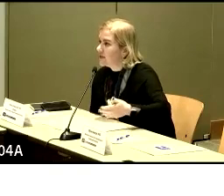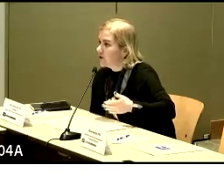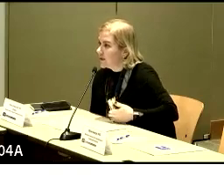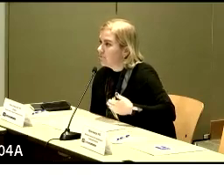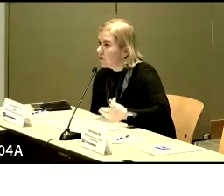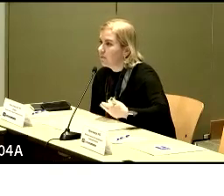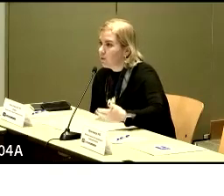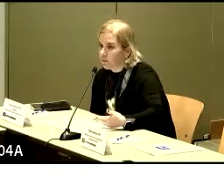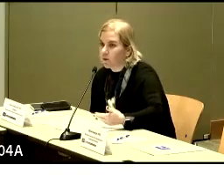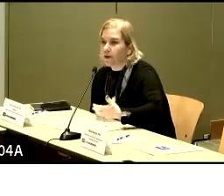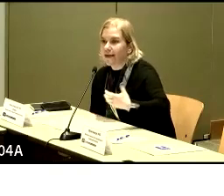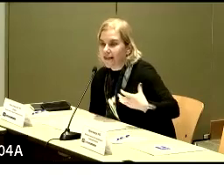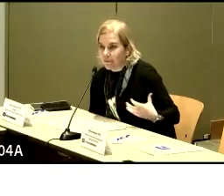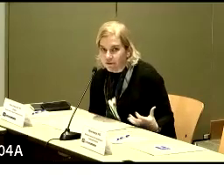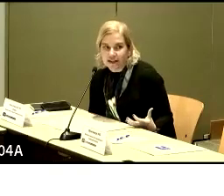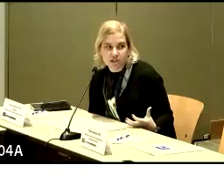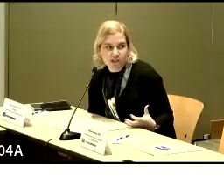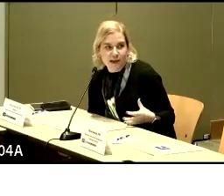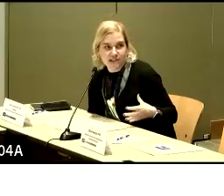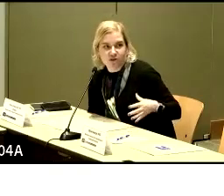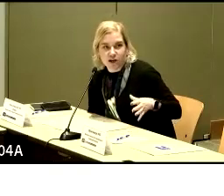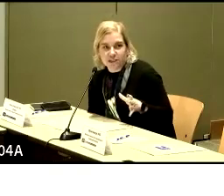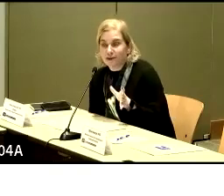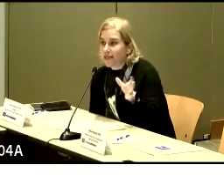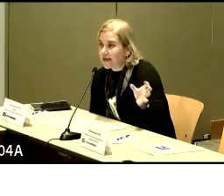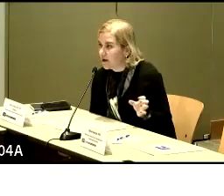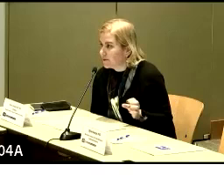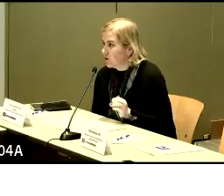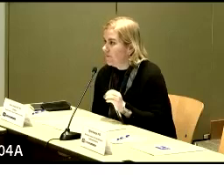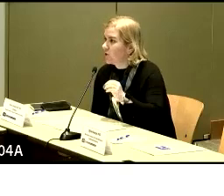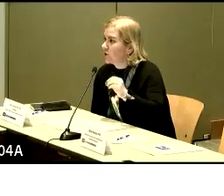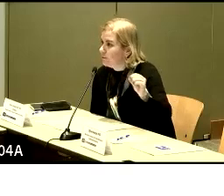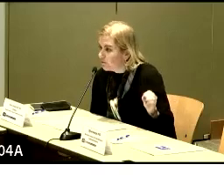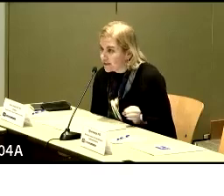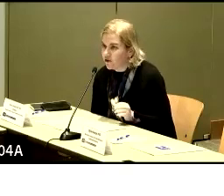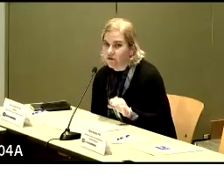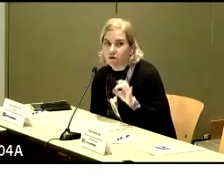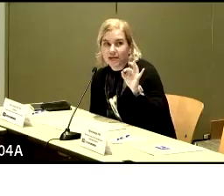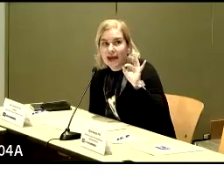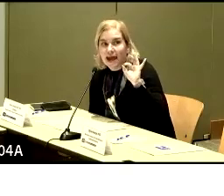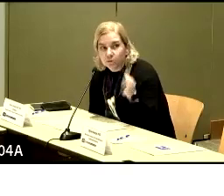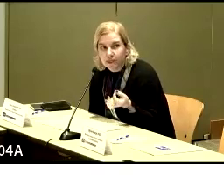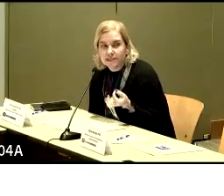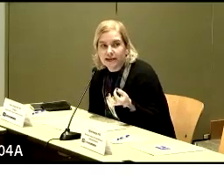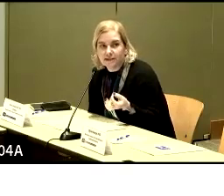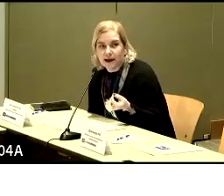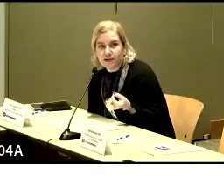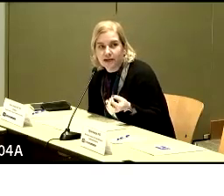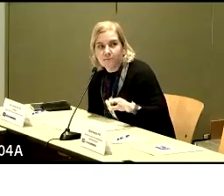And so, it's more and more important in that prevention space for us to be thinking upstream, for us to be preventing overdose and really staying on top of data.